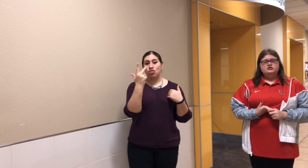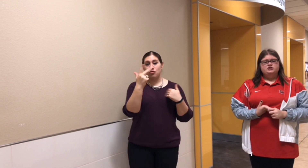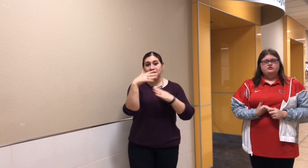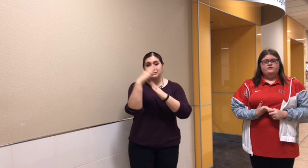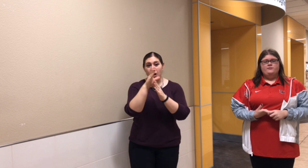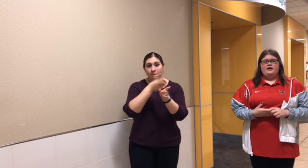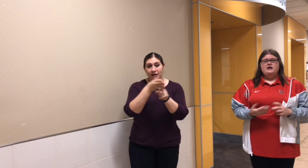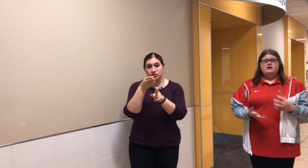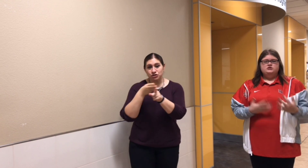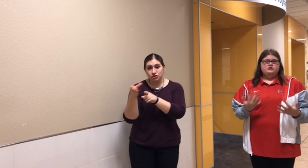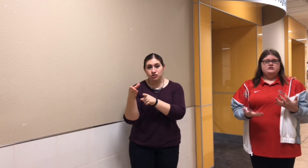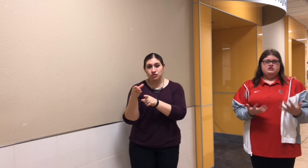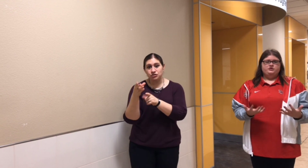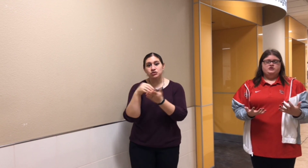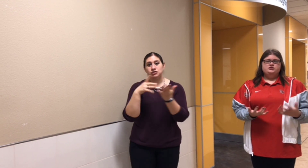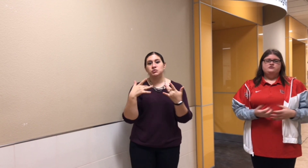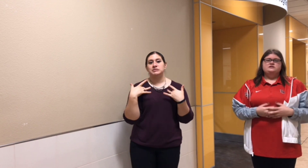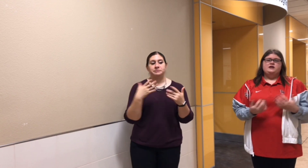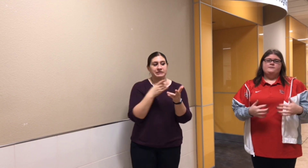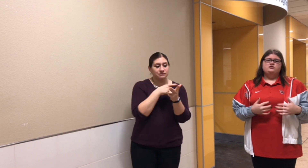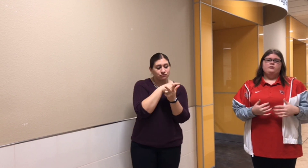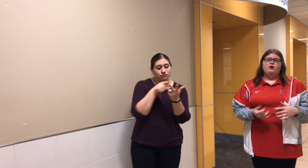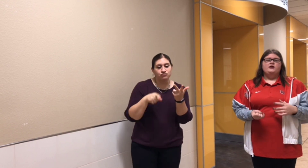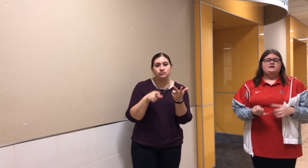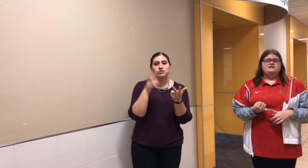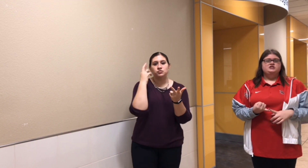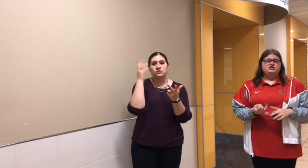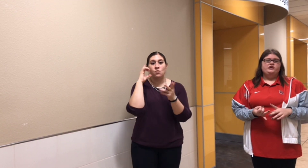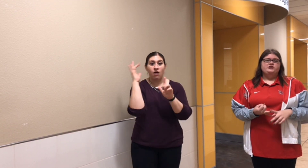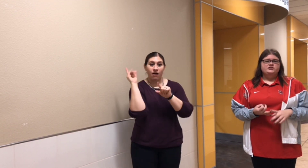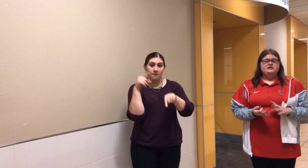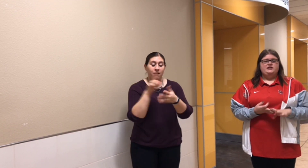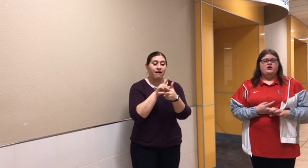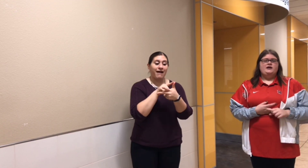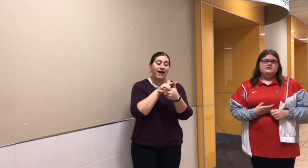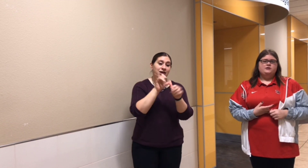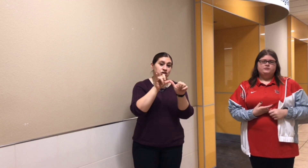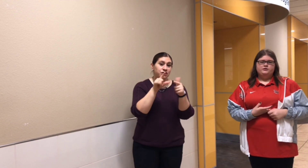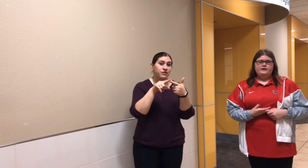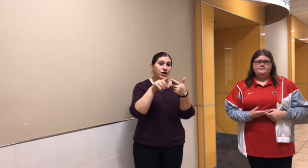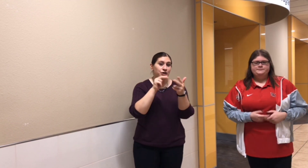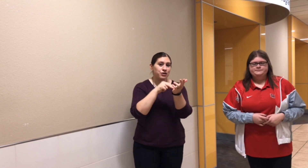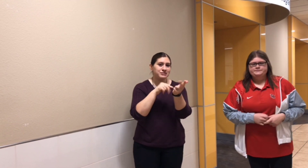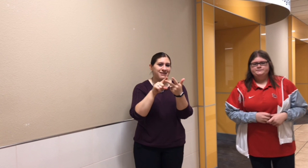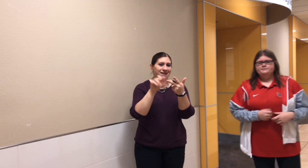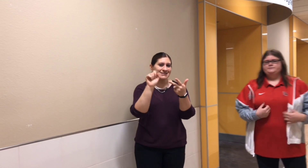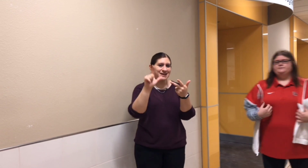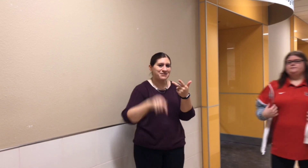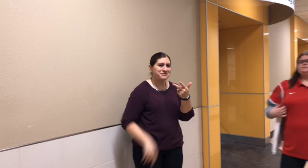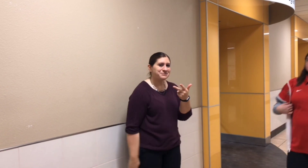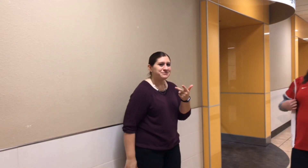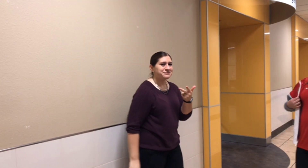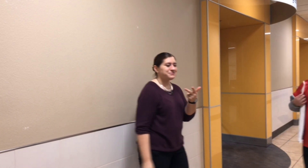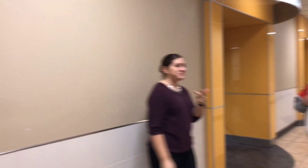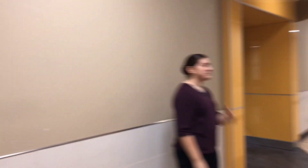to choose from for which students generally choose to come to Lamar and they are engineering, nursing, and our ASL program.